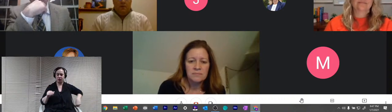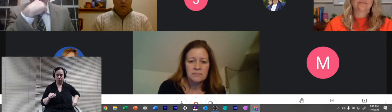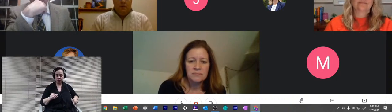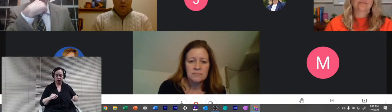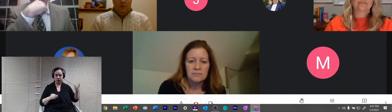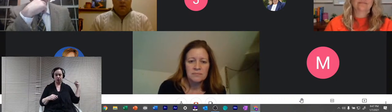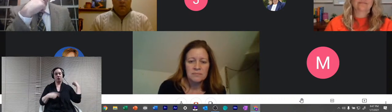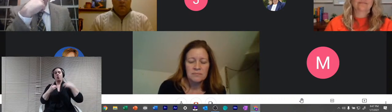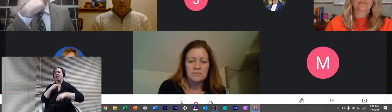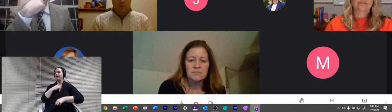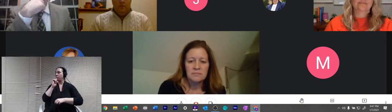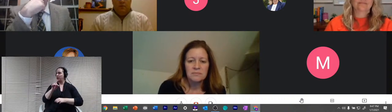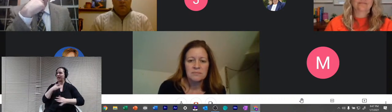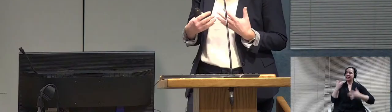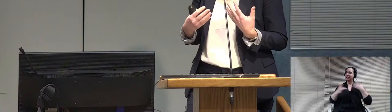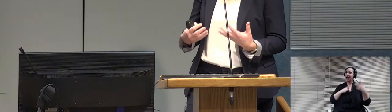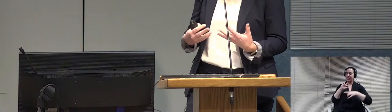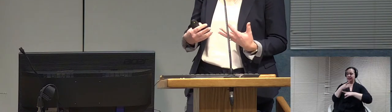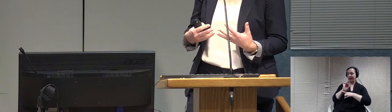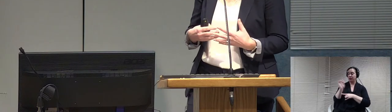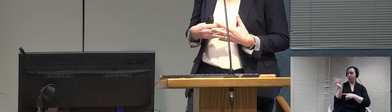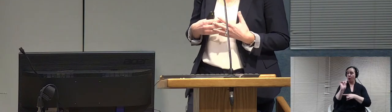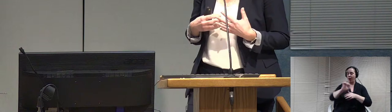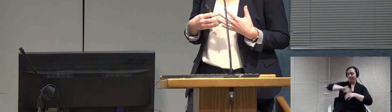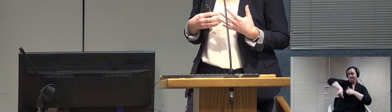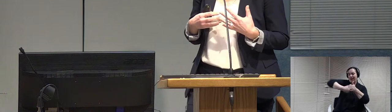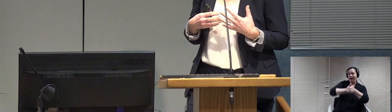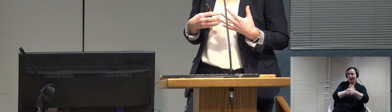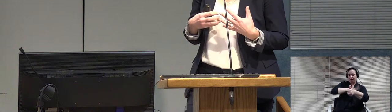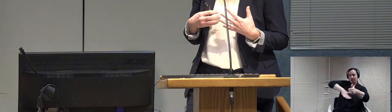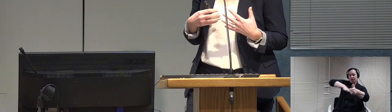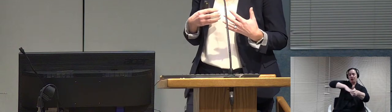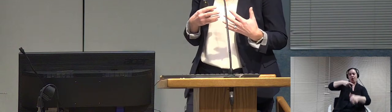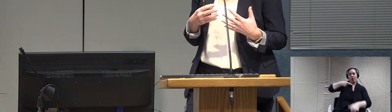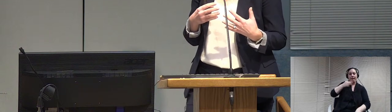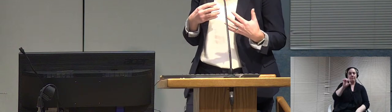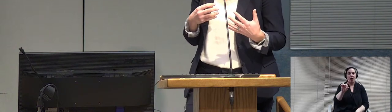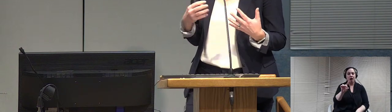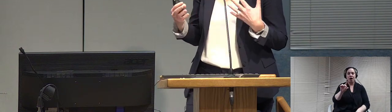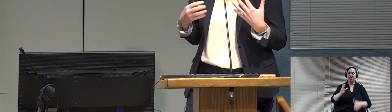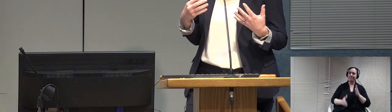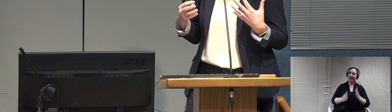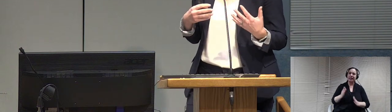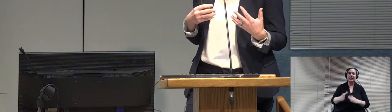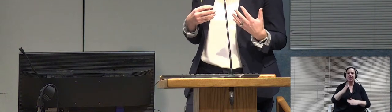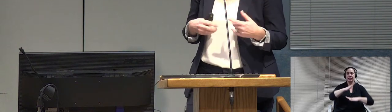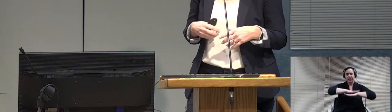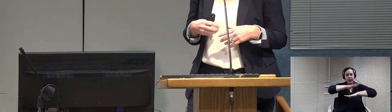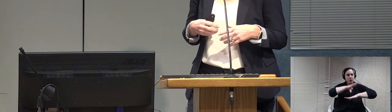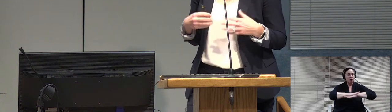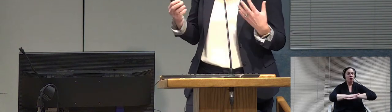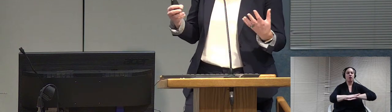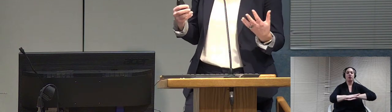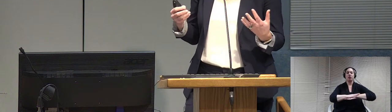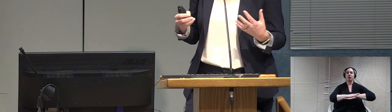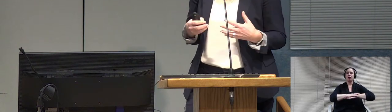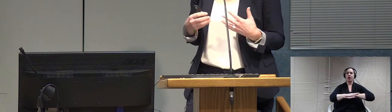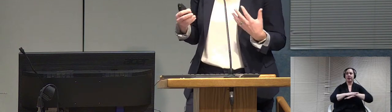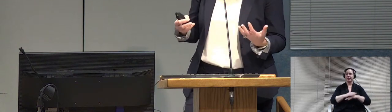behind. The building is a little pond and there's a picnic table and just kind of a little kind of small kind of rocky.